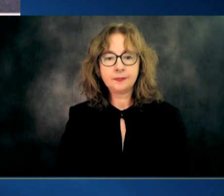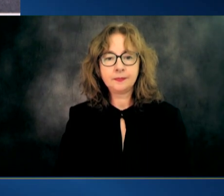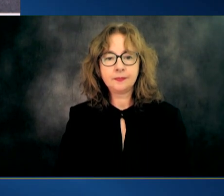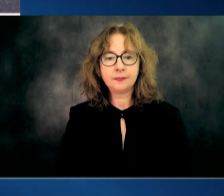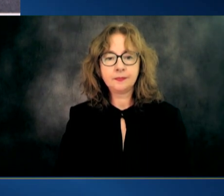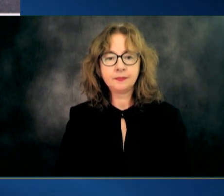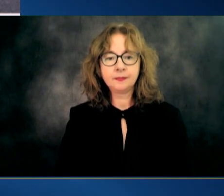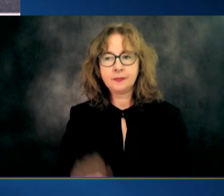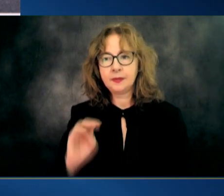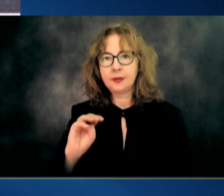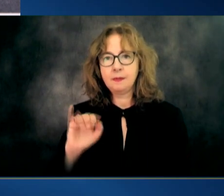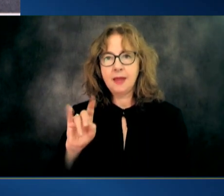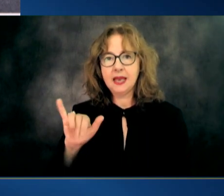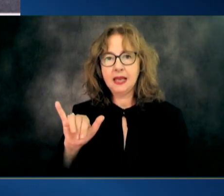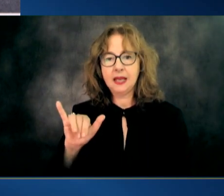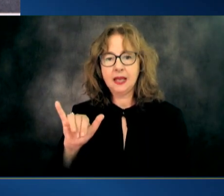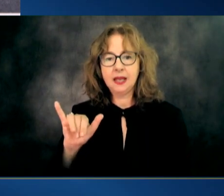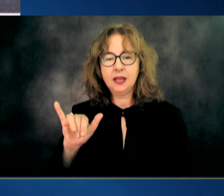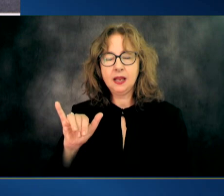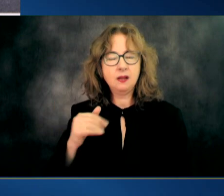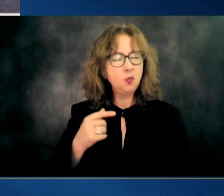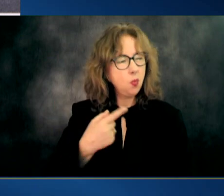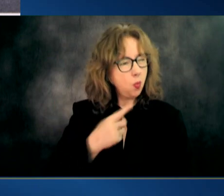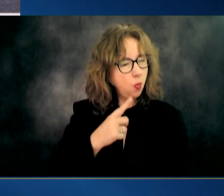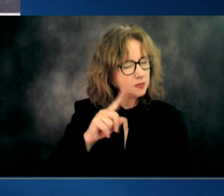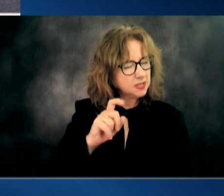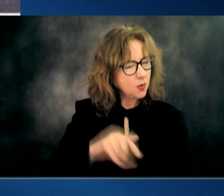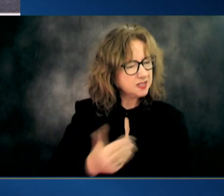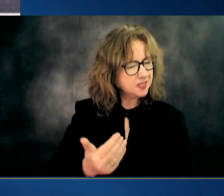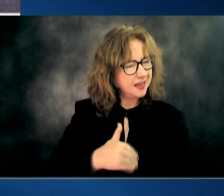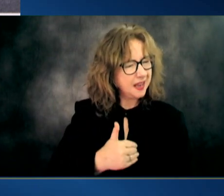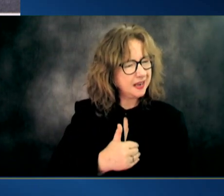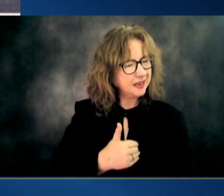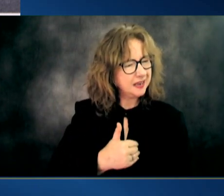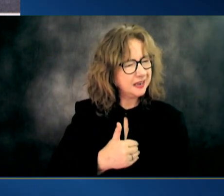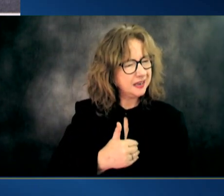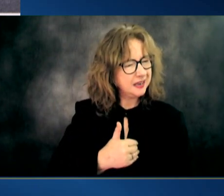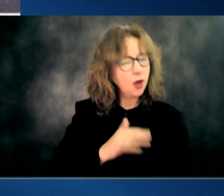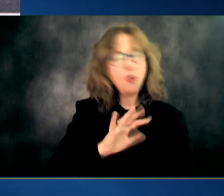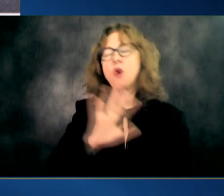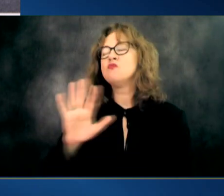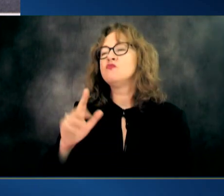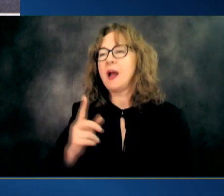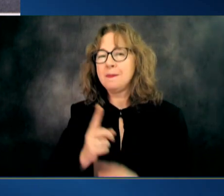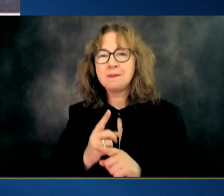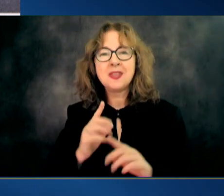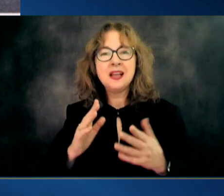Mandy David: Okay. Yeah. Community voice, okay, so sorry. It's lunchtime,